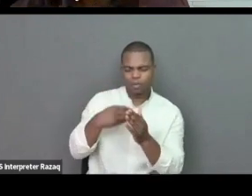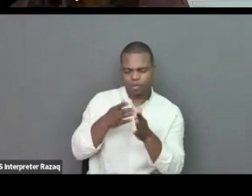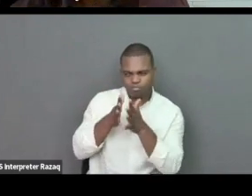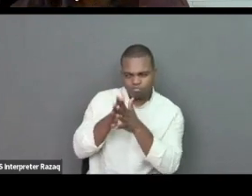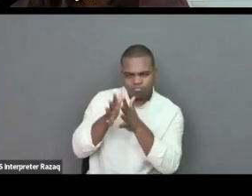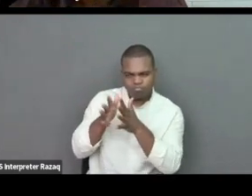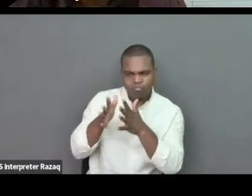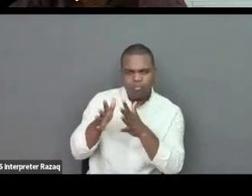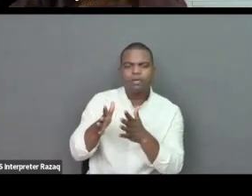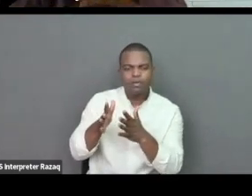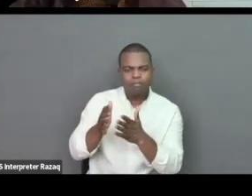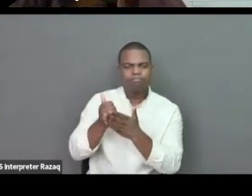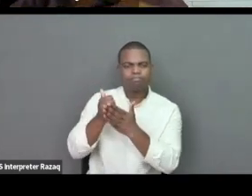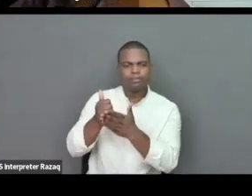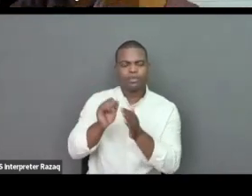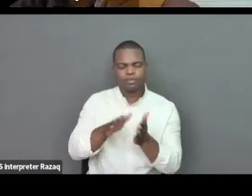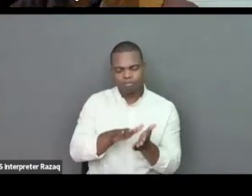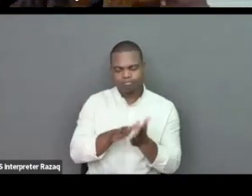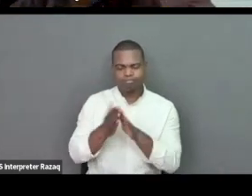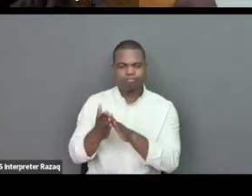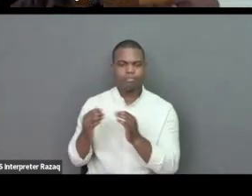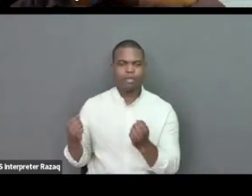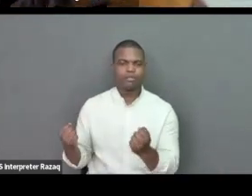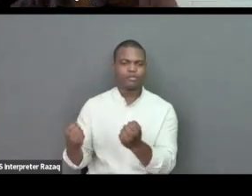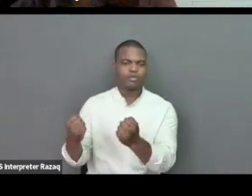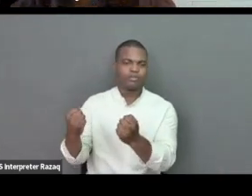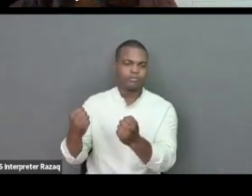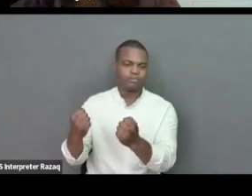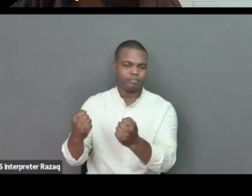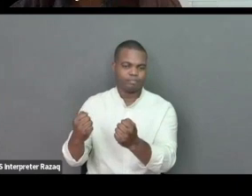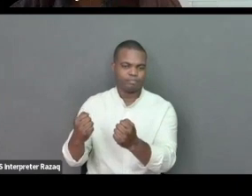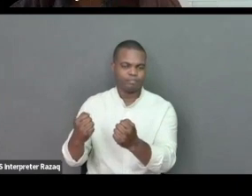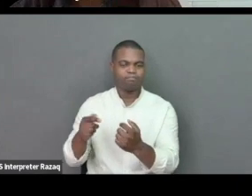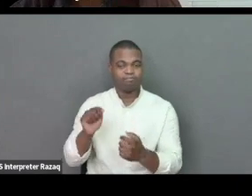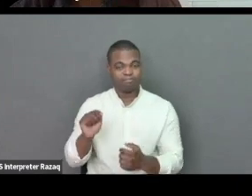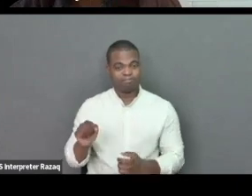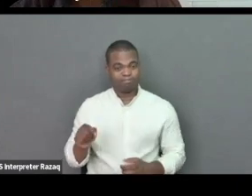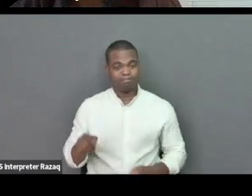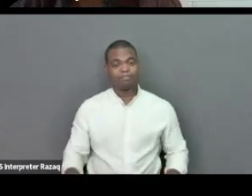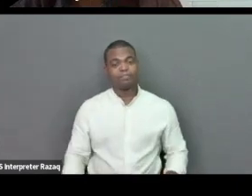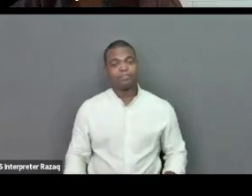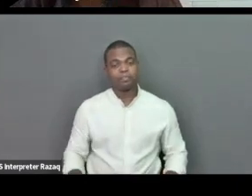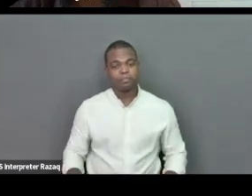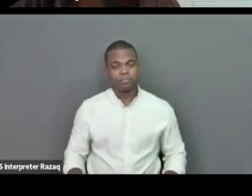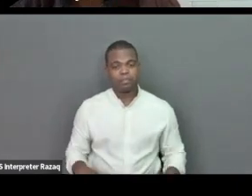more in technical detail as well